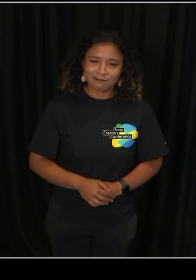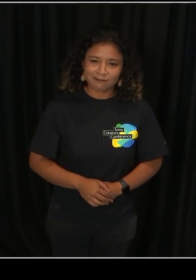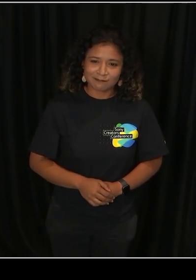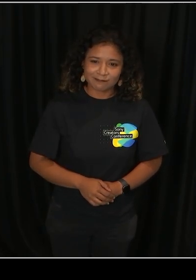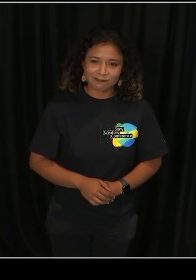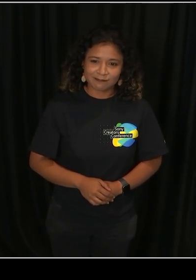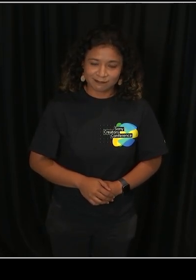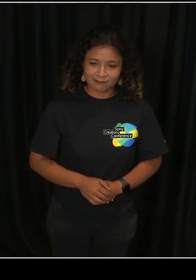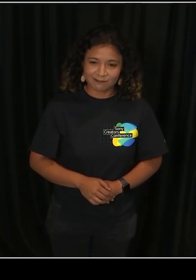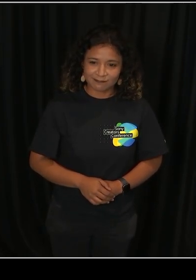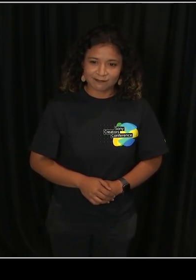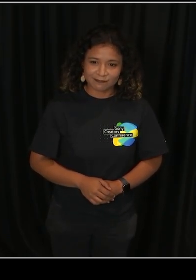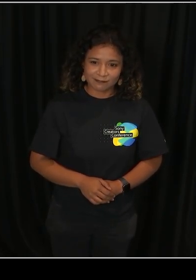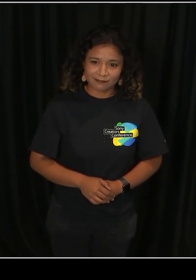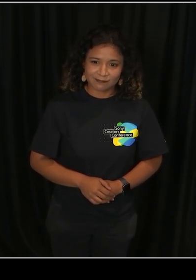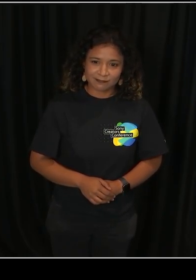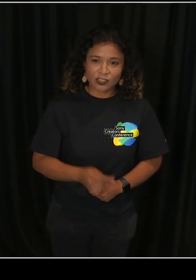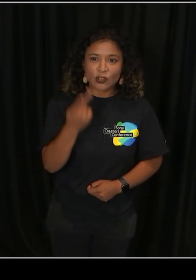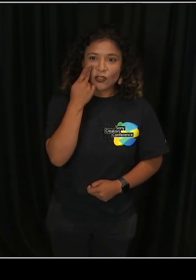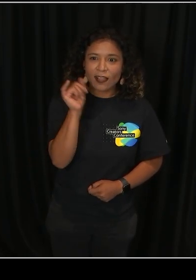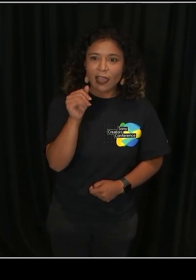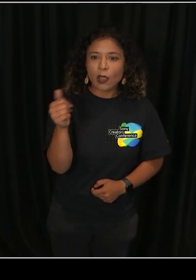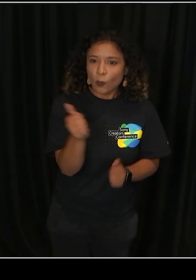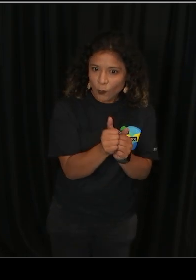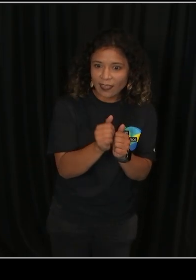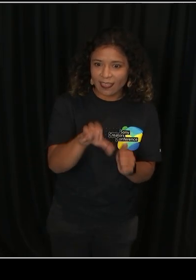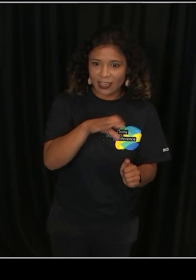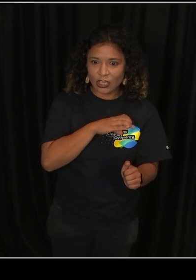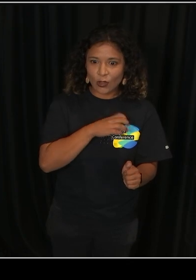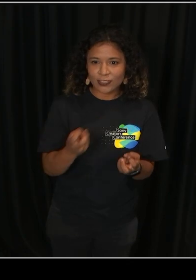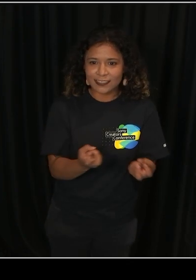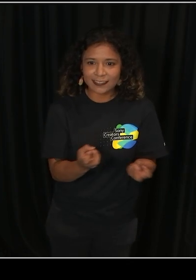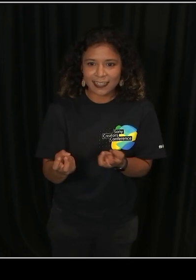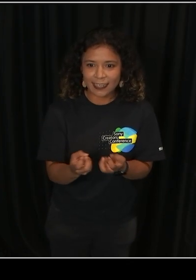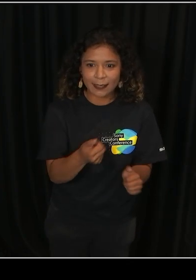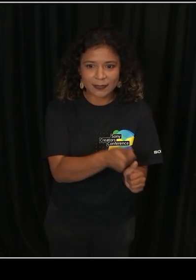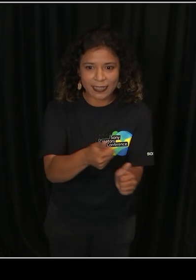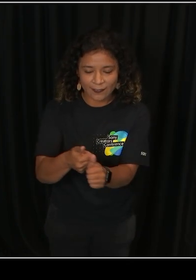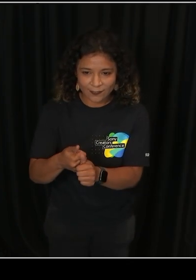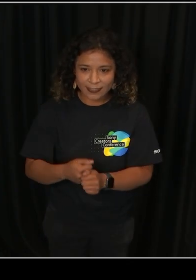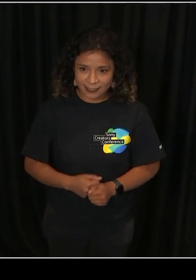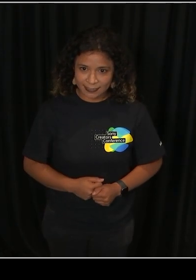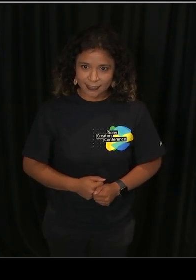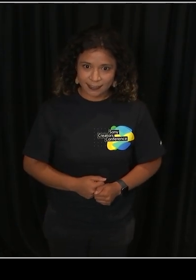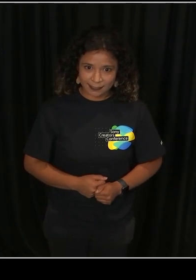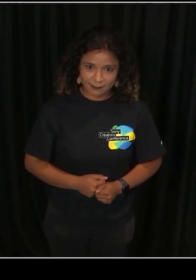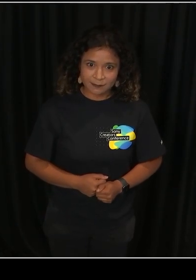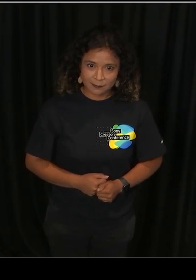Yep. So this is what it looked like with the main character skating. Cricket has an assist in this clip.